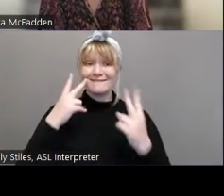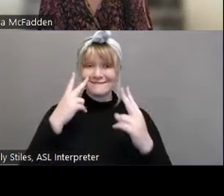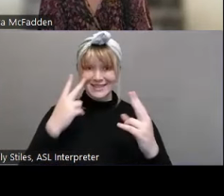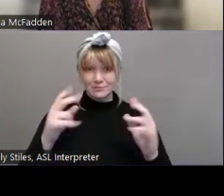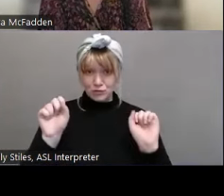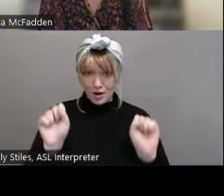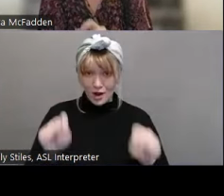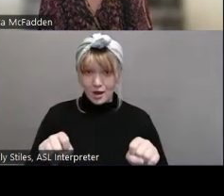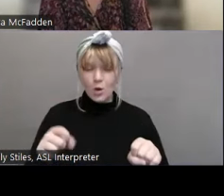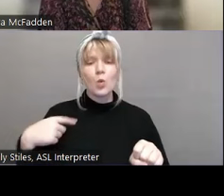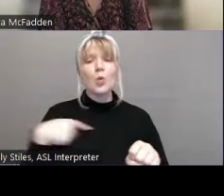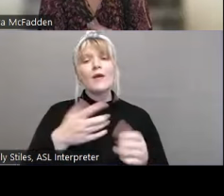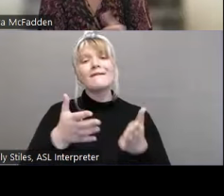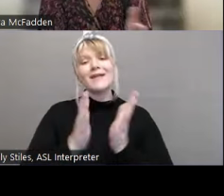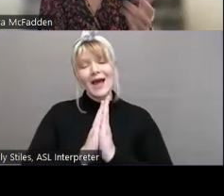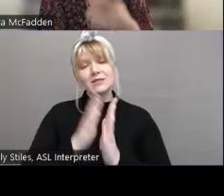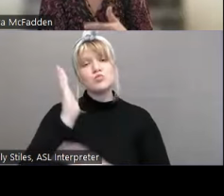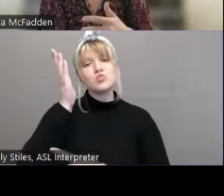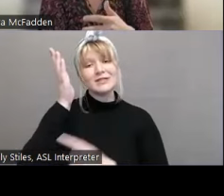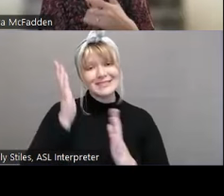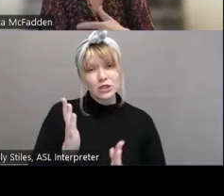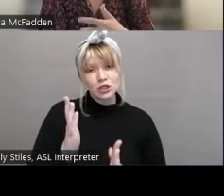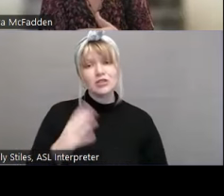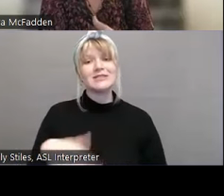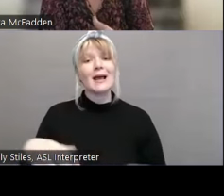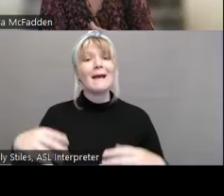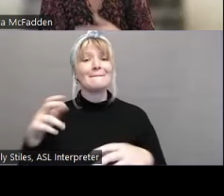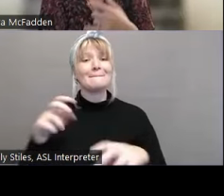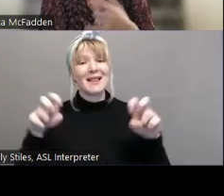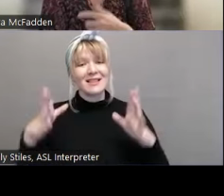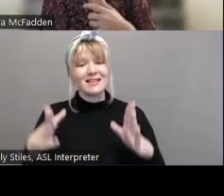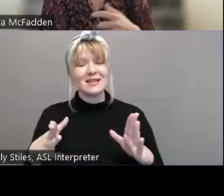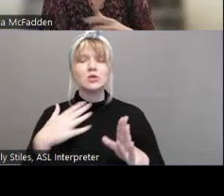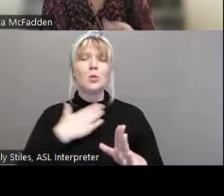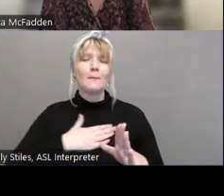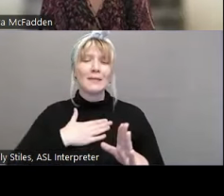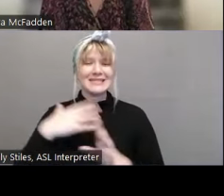presenters and panelists to limit their use of their own camera, only when speaking.